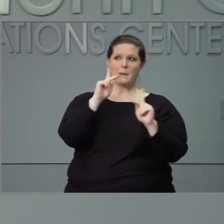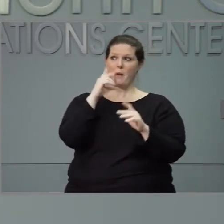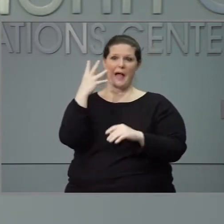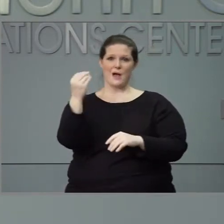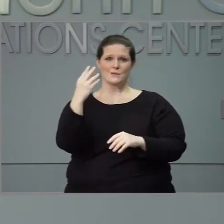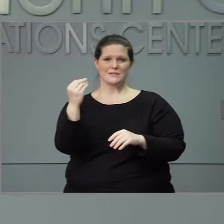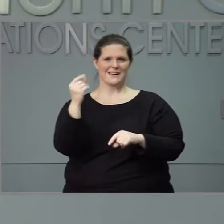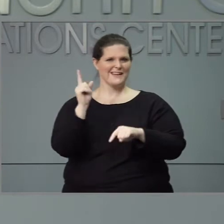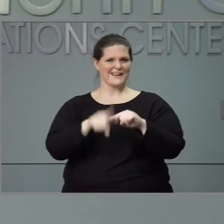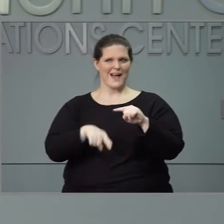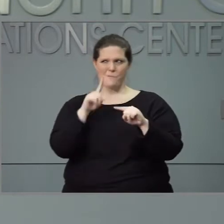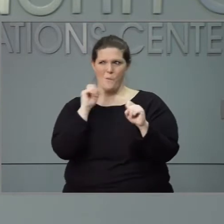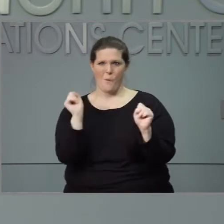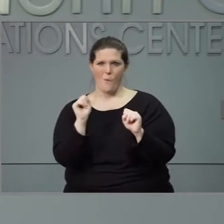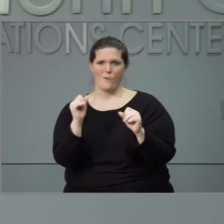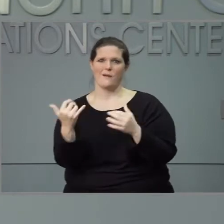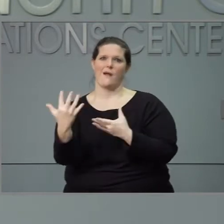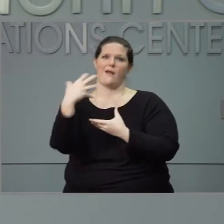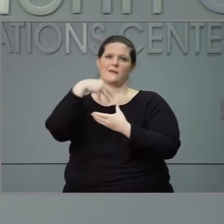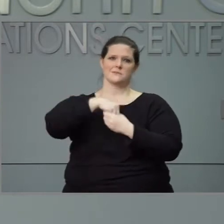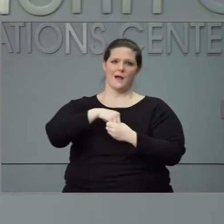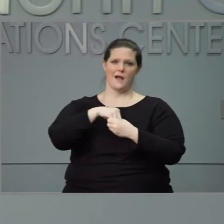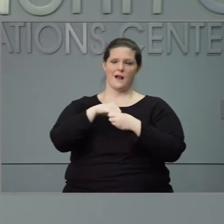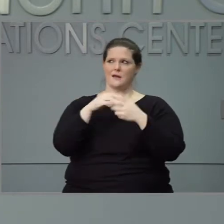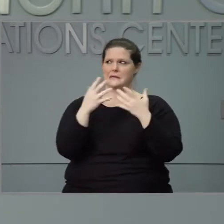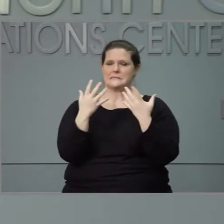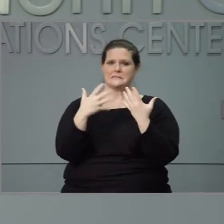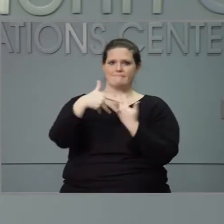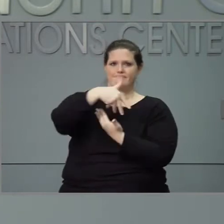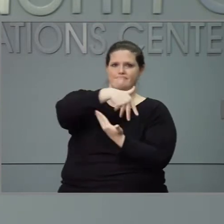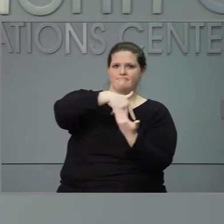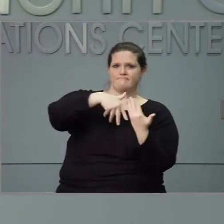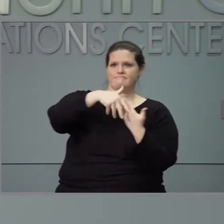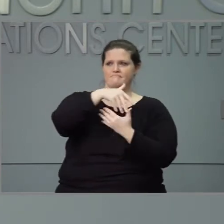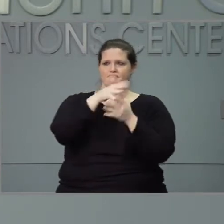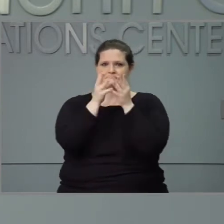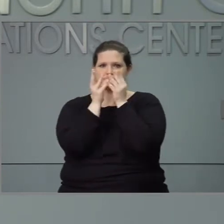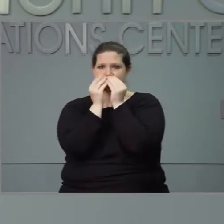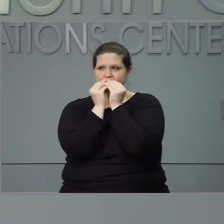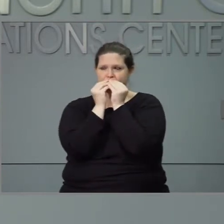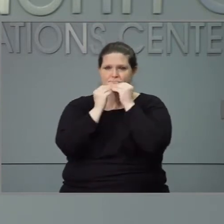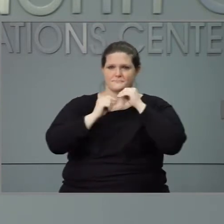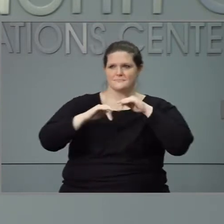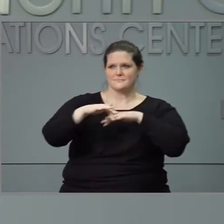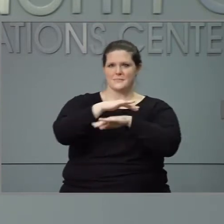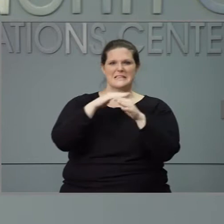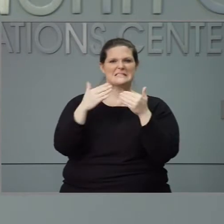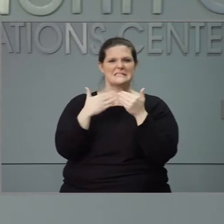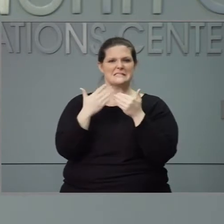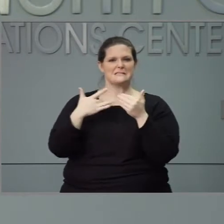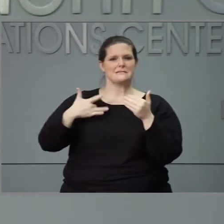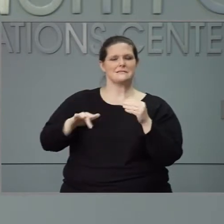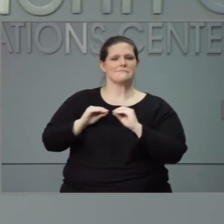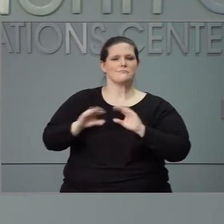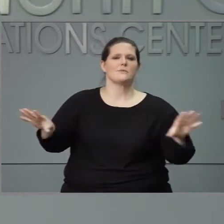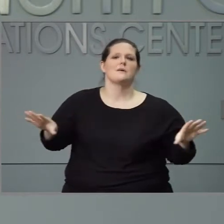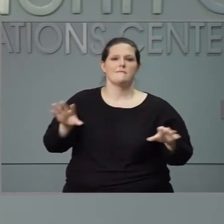Gov. Cooper: HEMOS VISTO GENTE DE LA IGLESIA QUE VOLUNTARIAMENTE NO LO ESTÁN USANDO, QUÉ TAN EFECTIVO HA SIDO